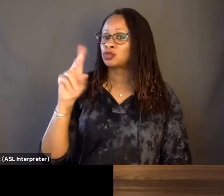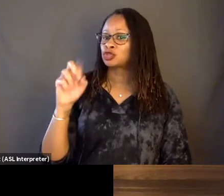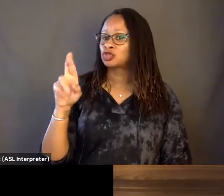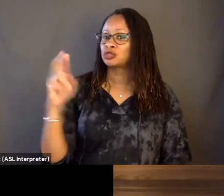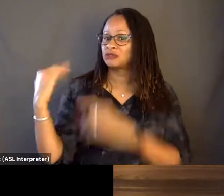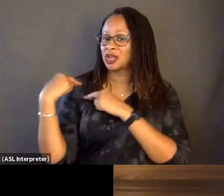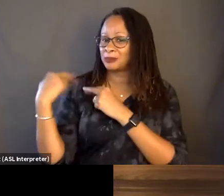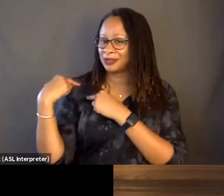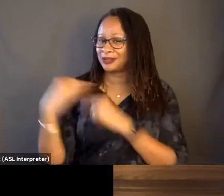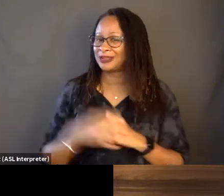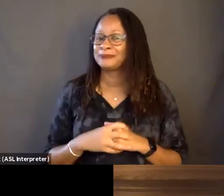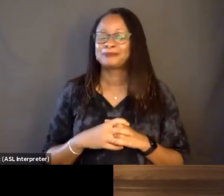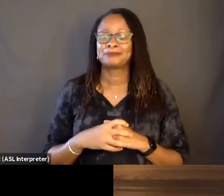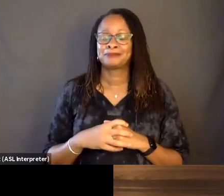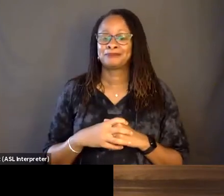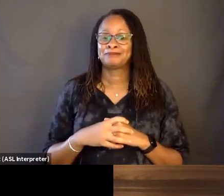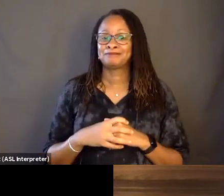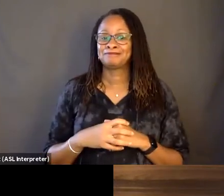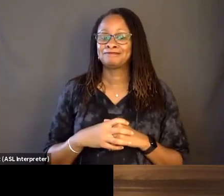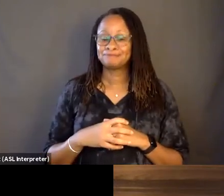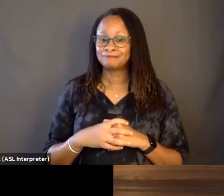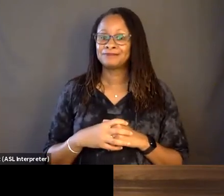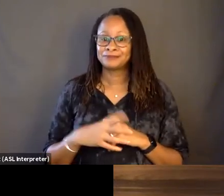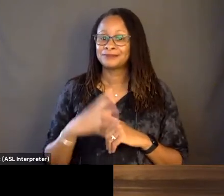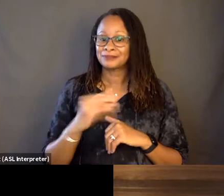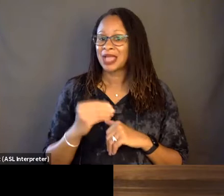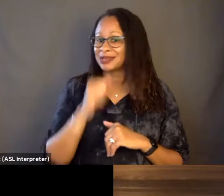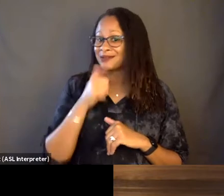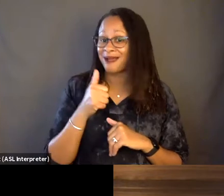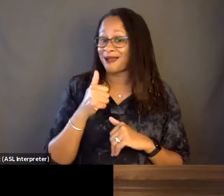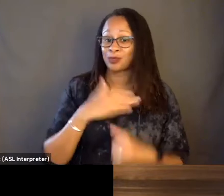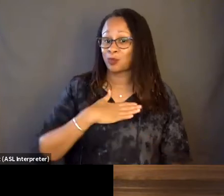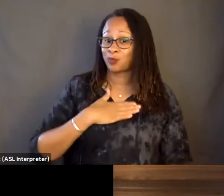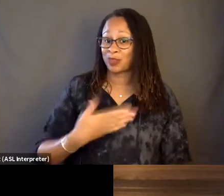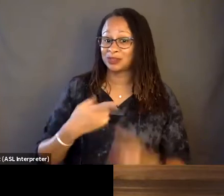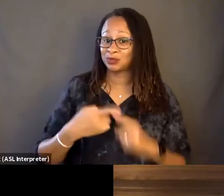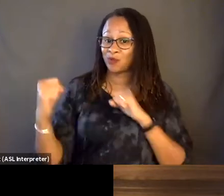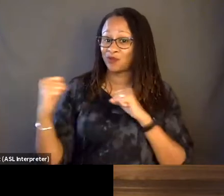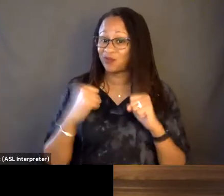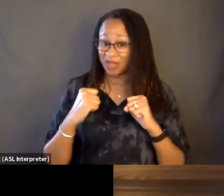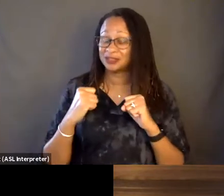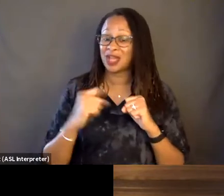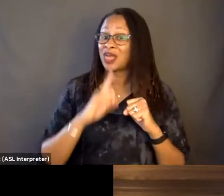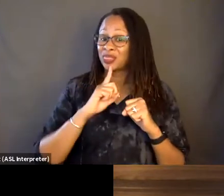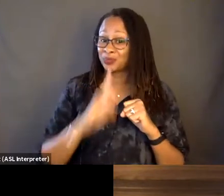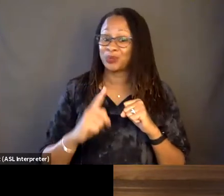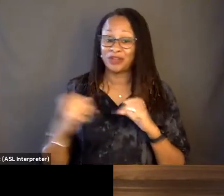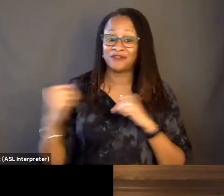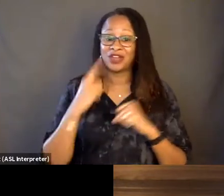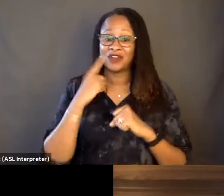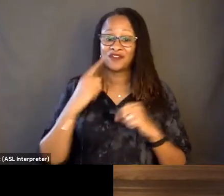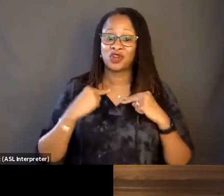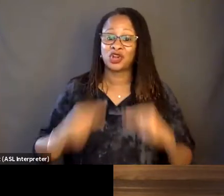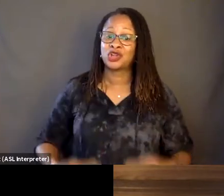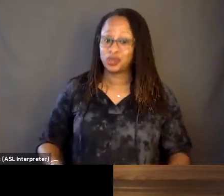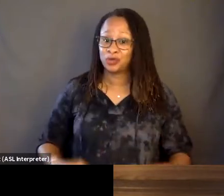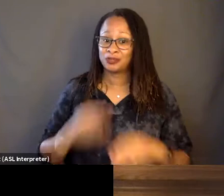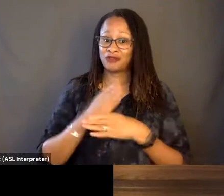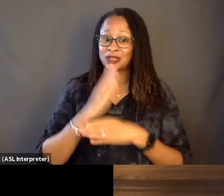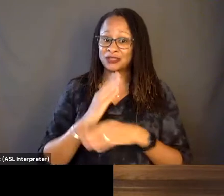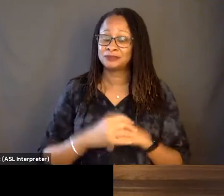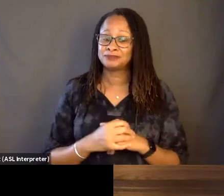and not being willing to fight the fight for human rights